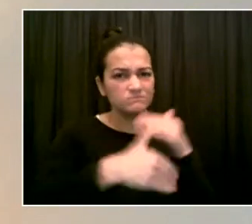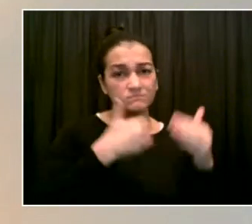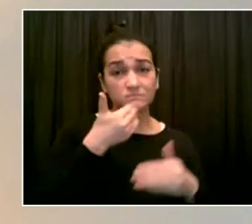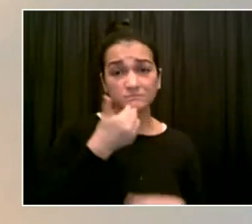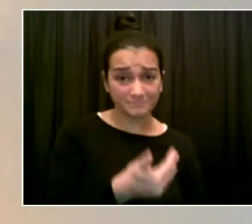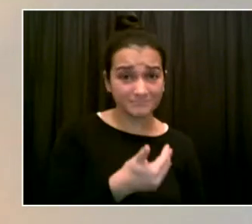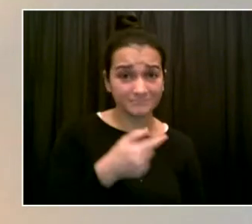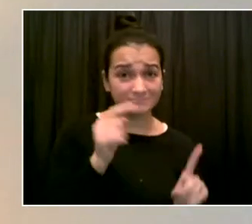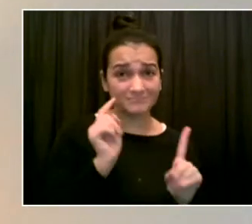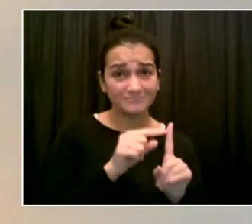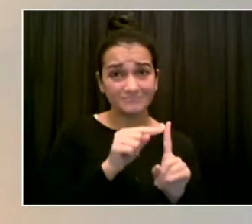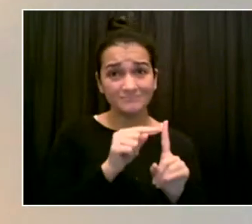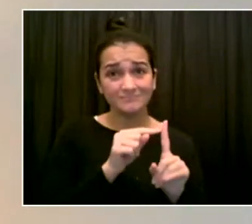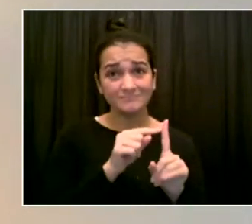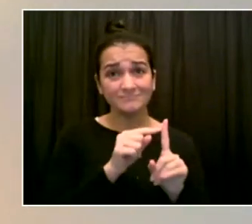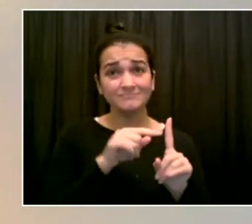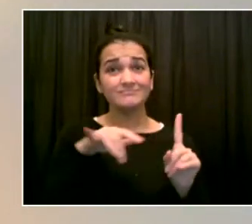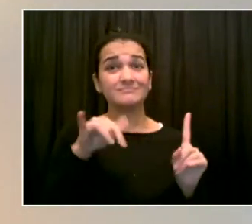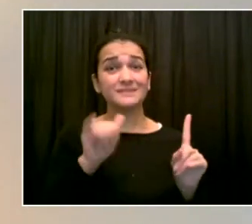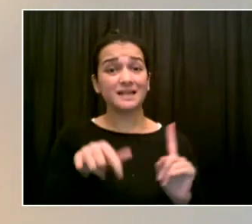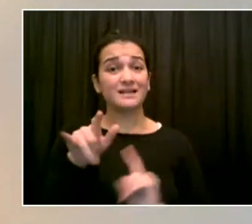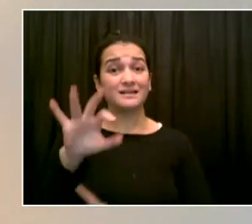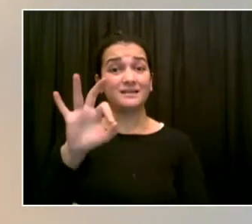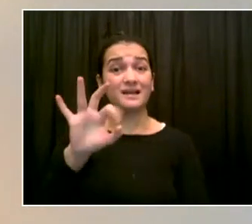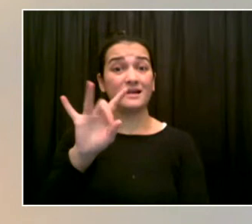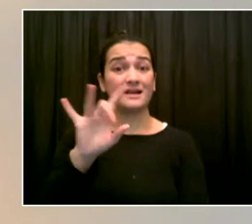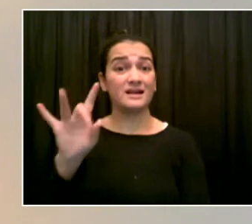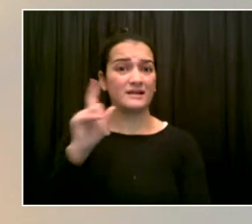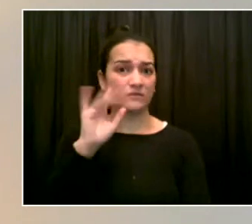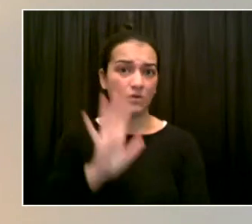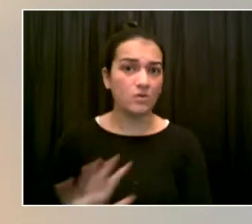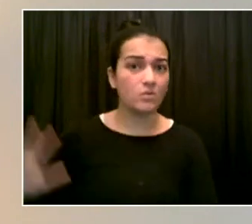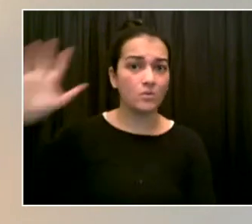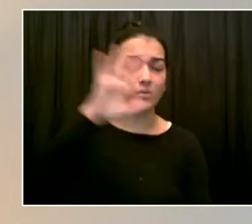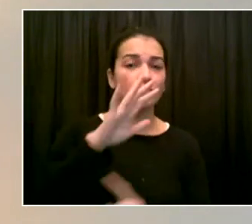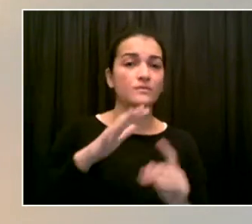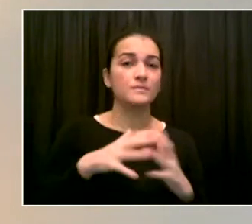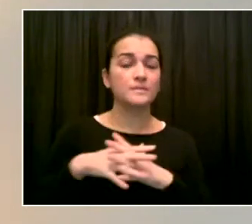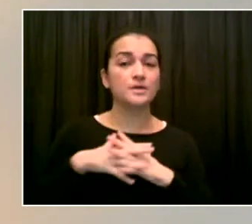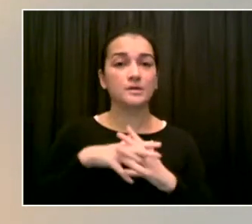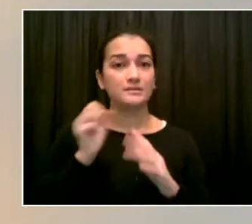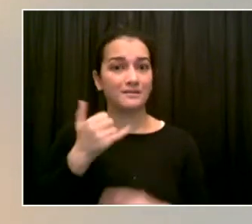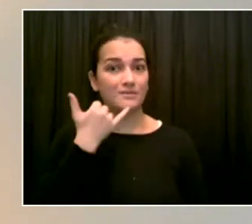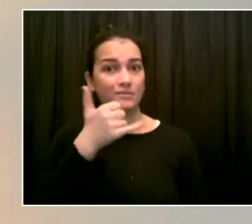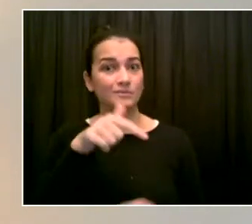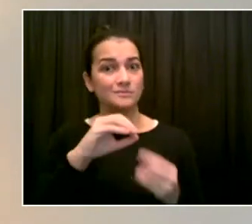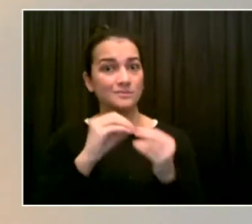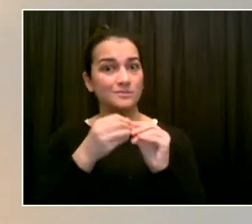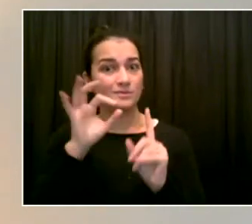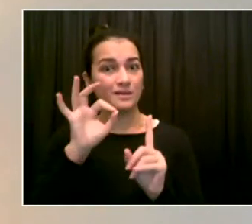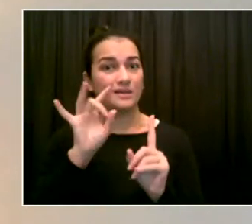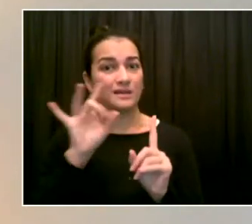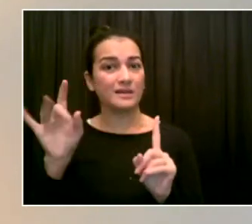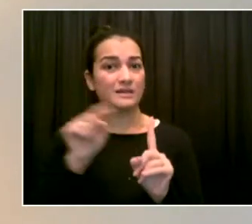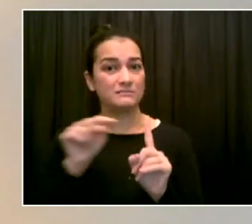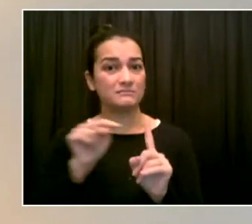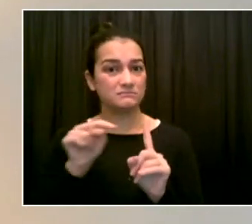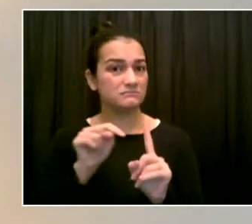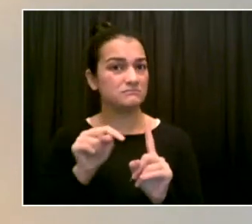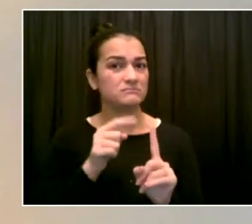FEAR. THEN 988 OPTION IS RIGHT ON TIME. WE NEED PEOPLE